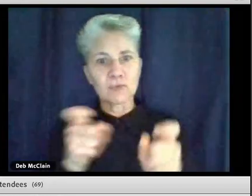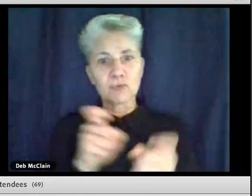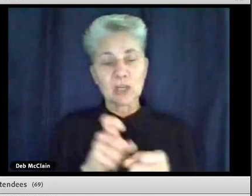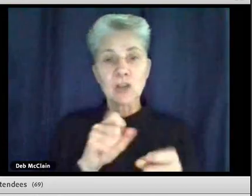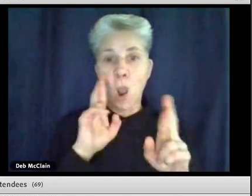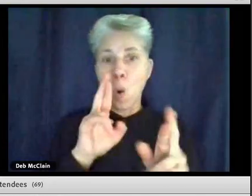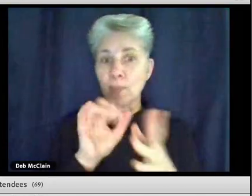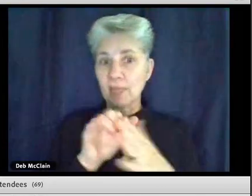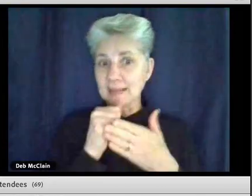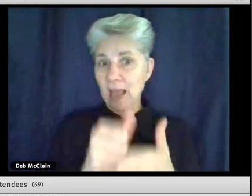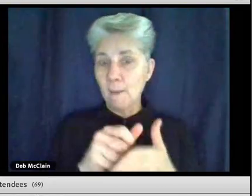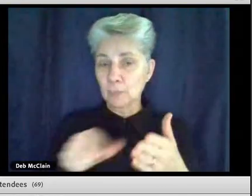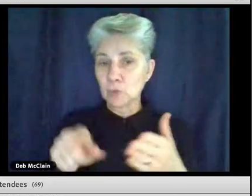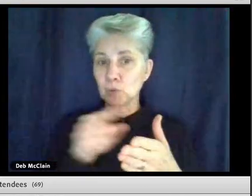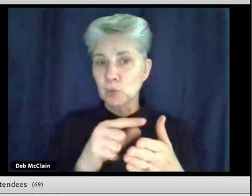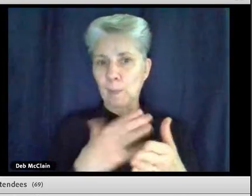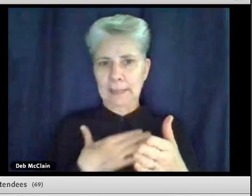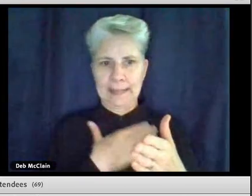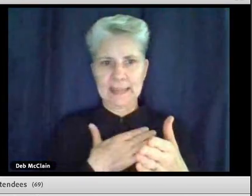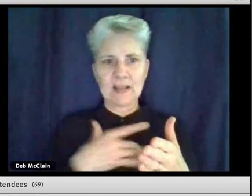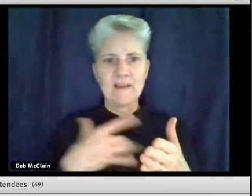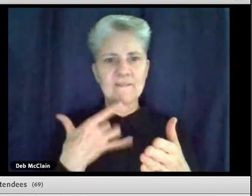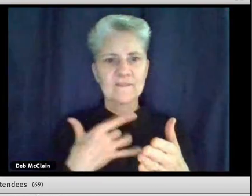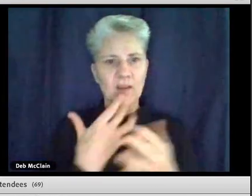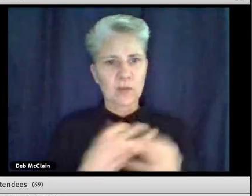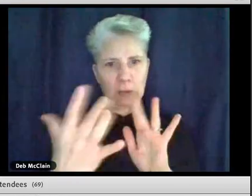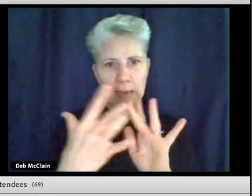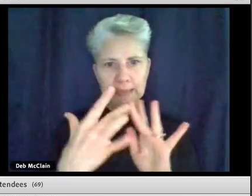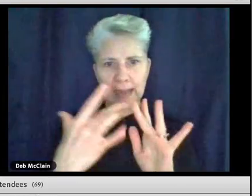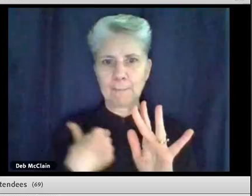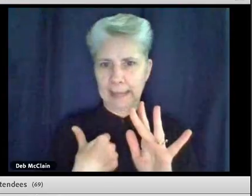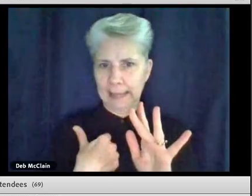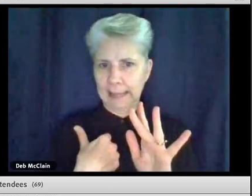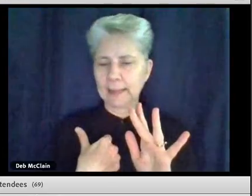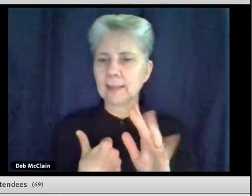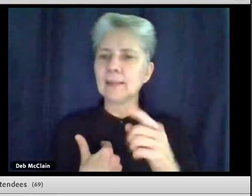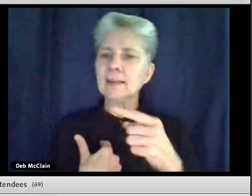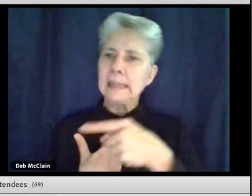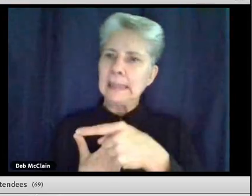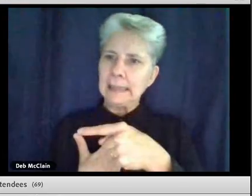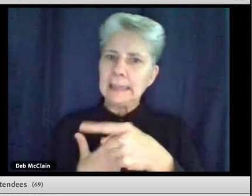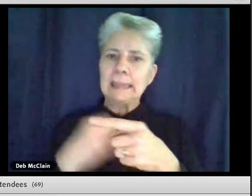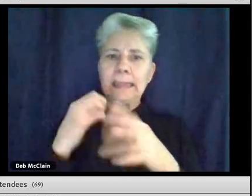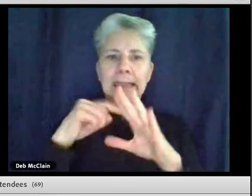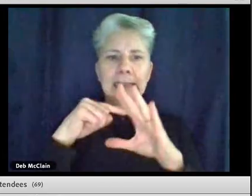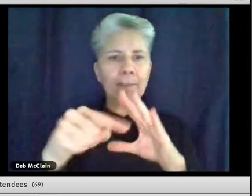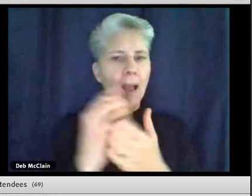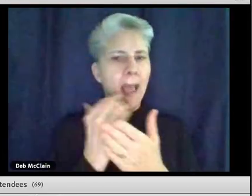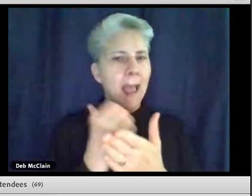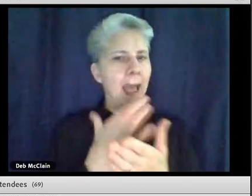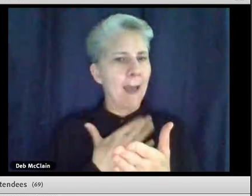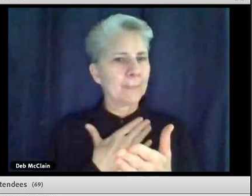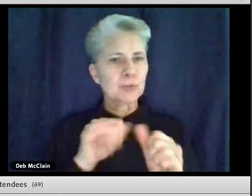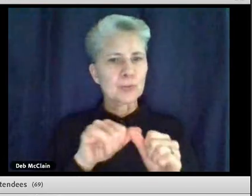some ways to think about putting things in perspective. I hope that this has helped you. Please, feel free to contact me.